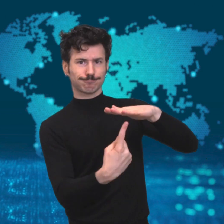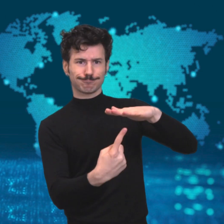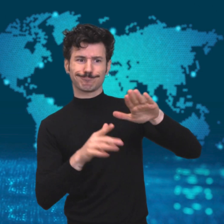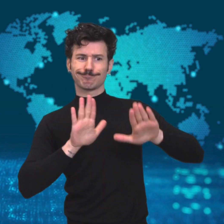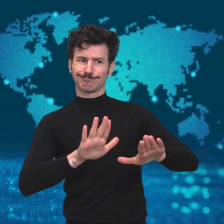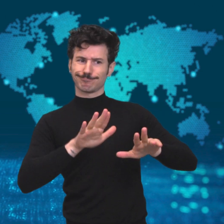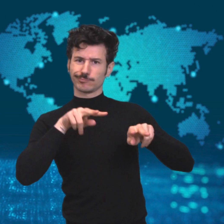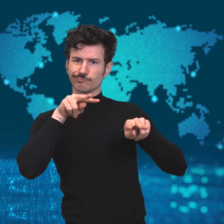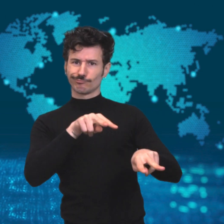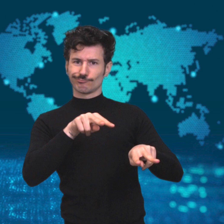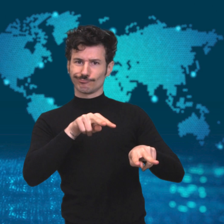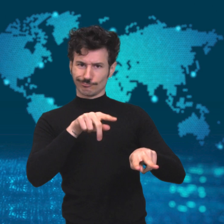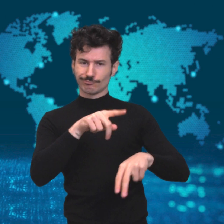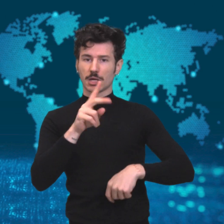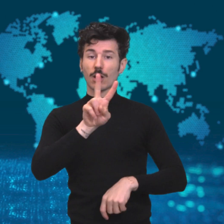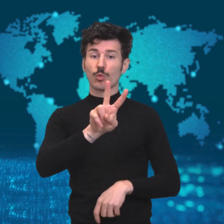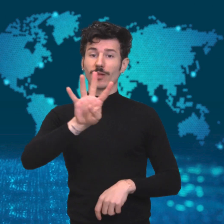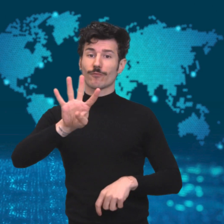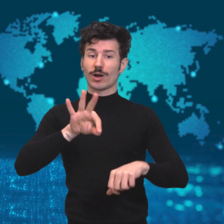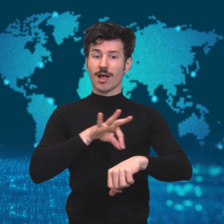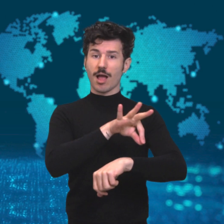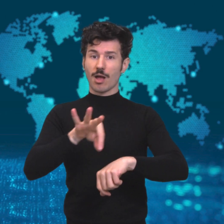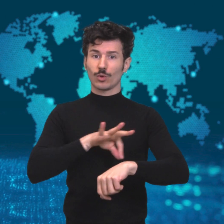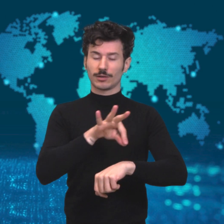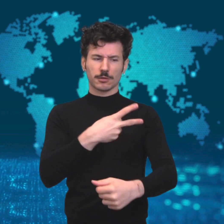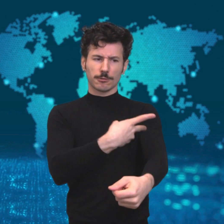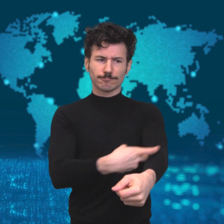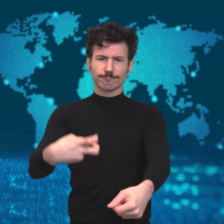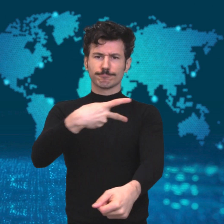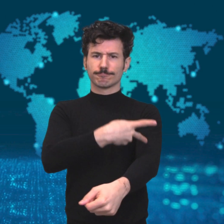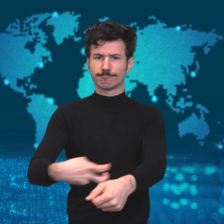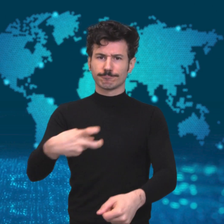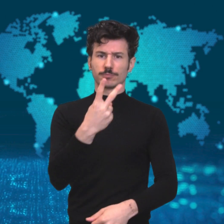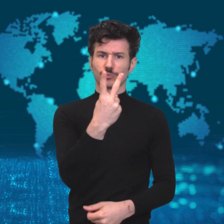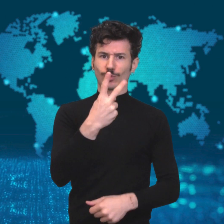need to be tested negative twice within a 24-hour